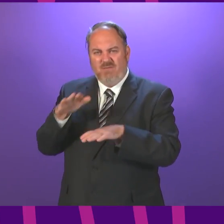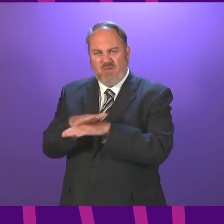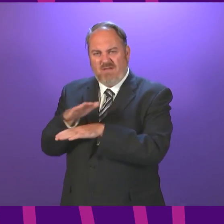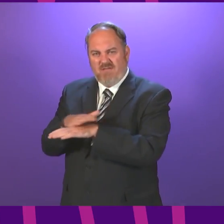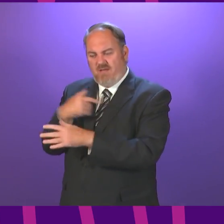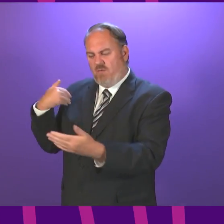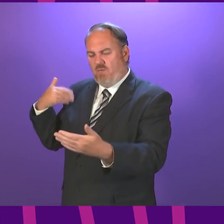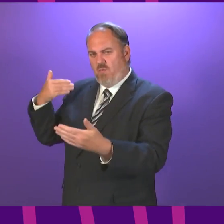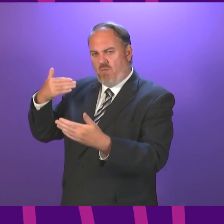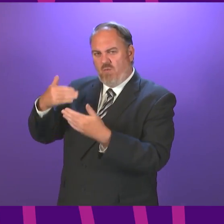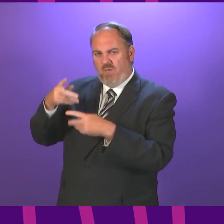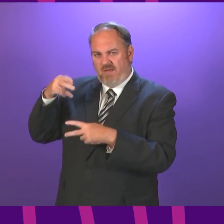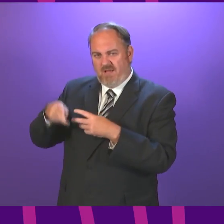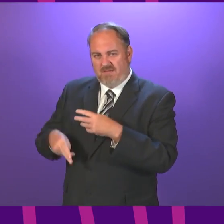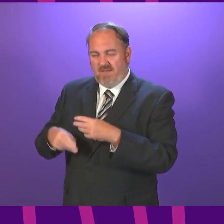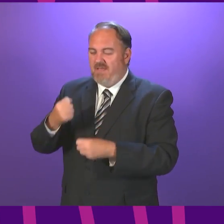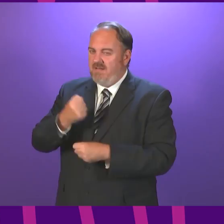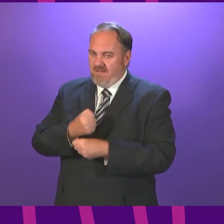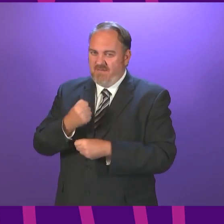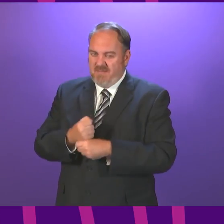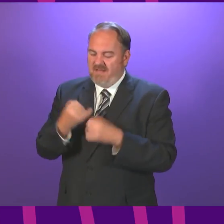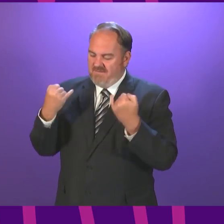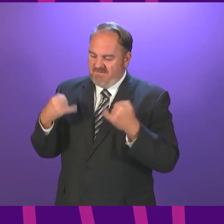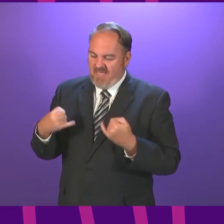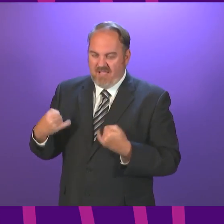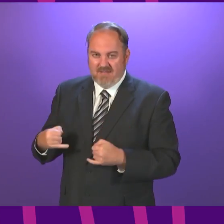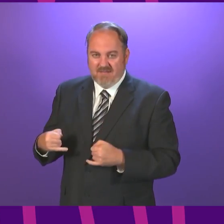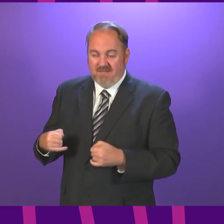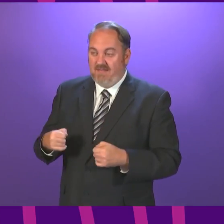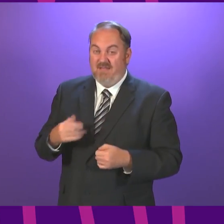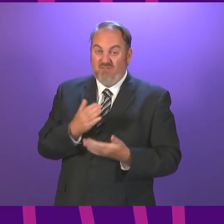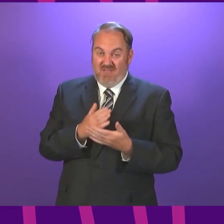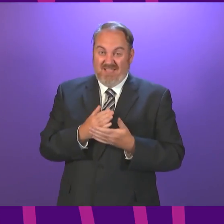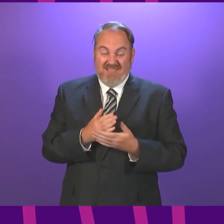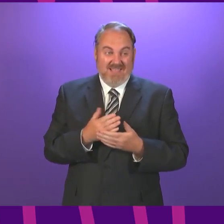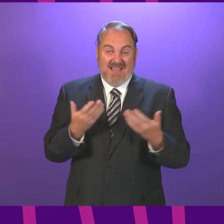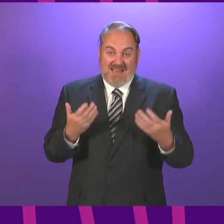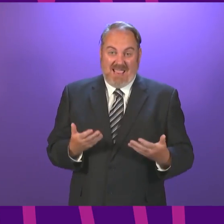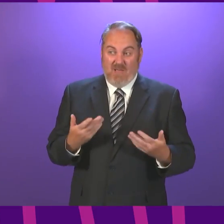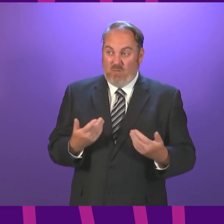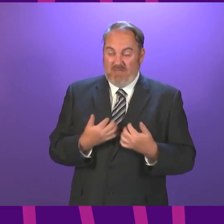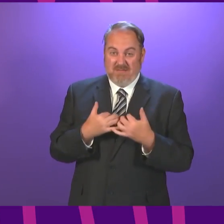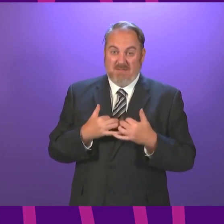The issue must be declared to be a public health emergency. In some age groups, people